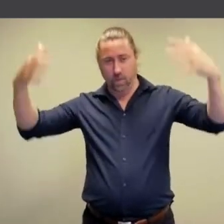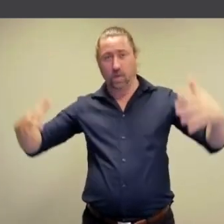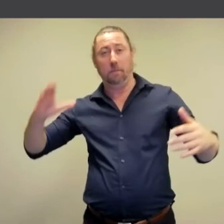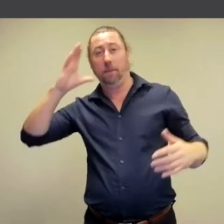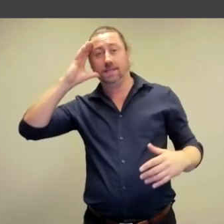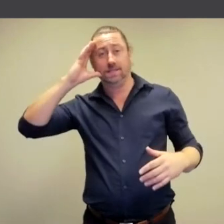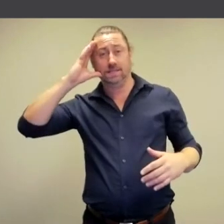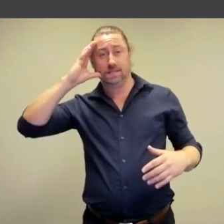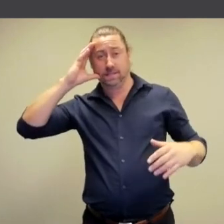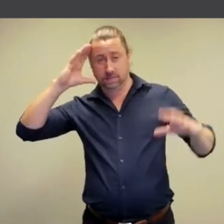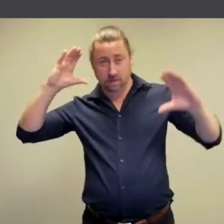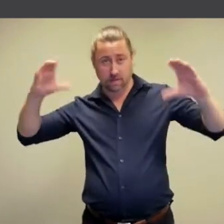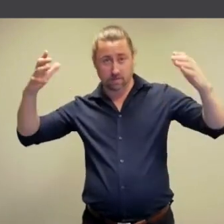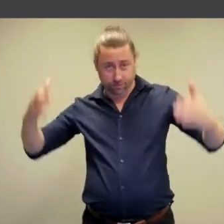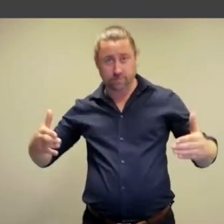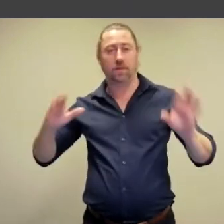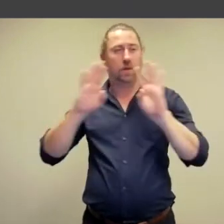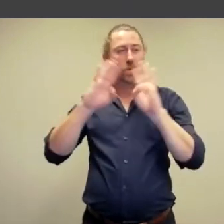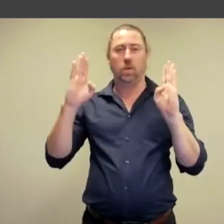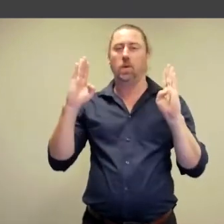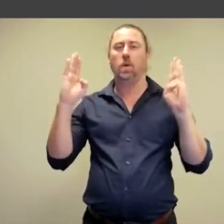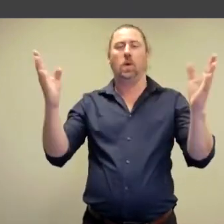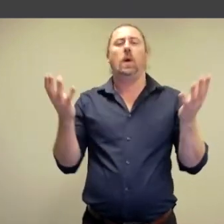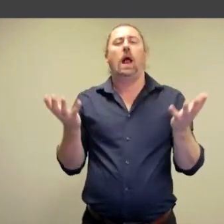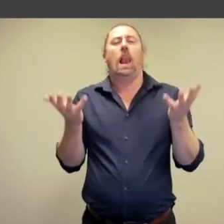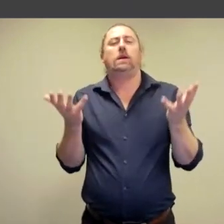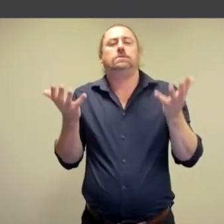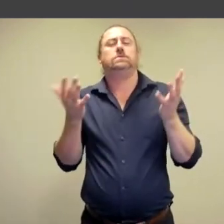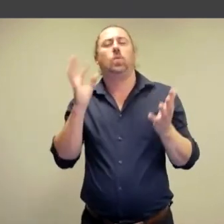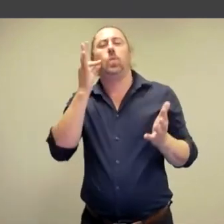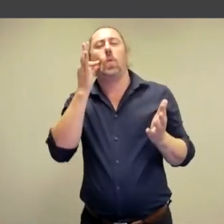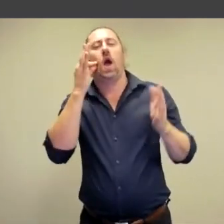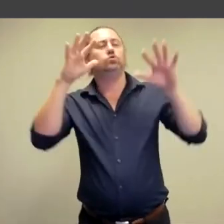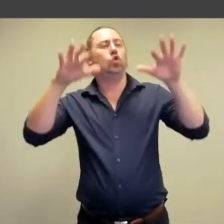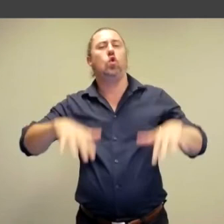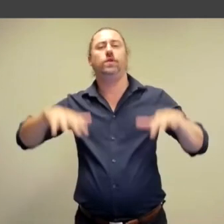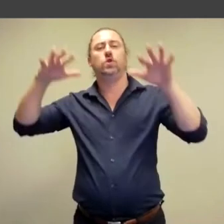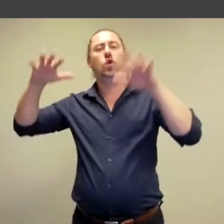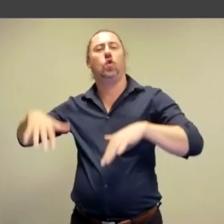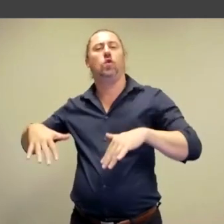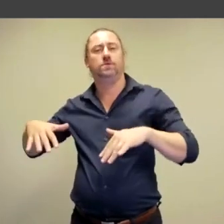and perimetered them with delicate